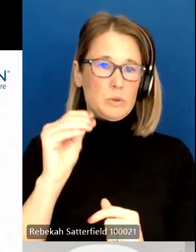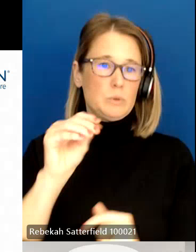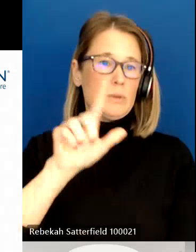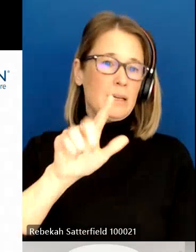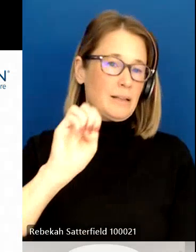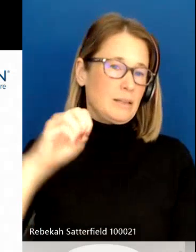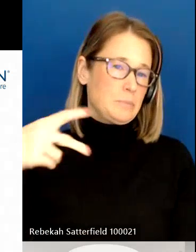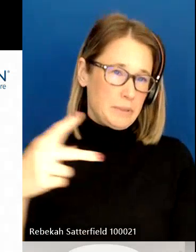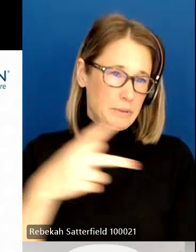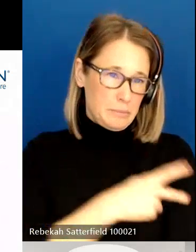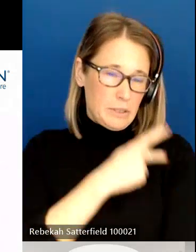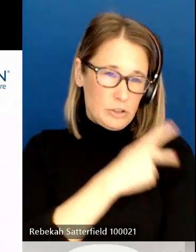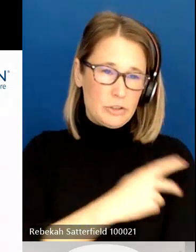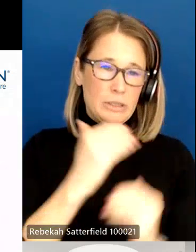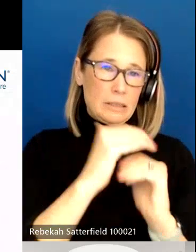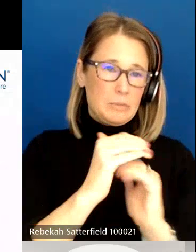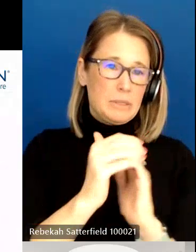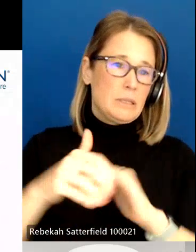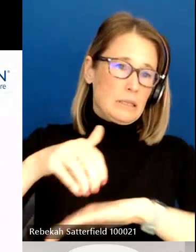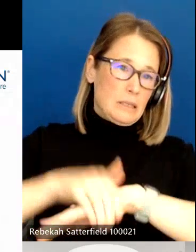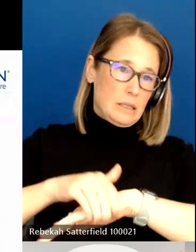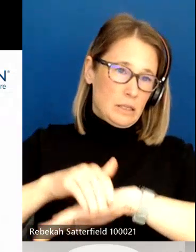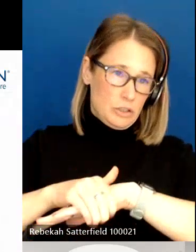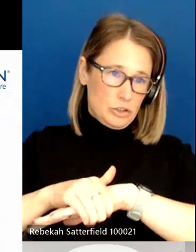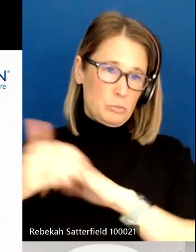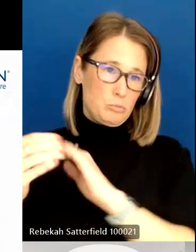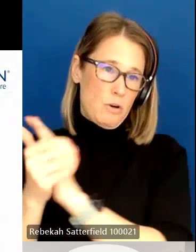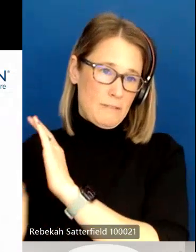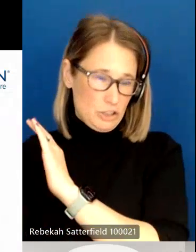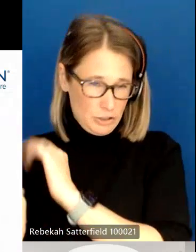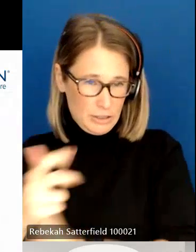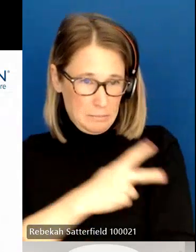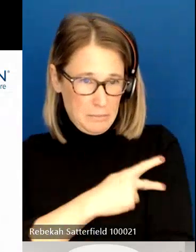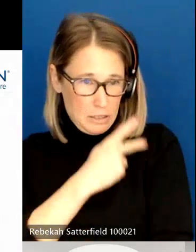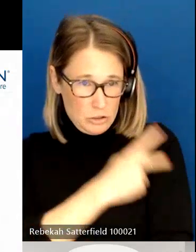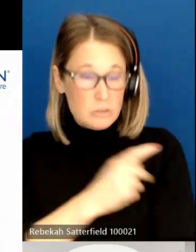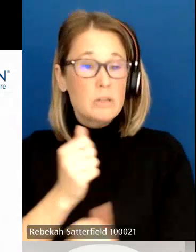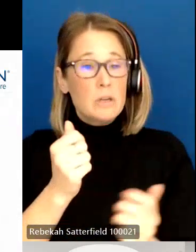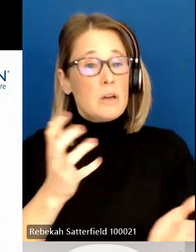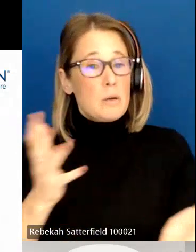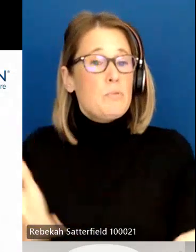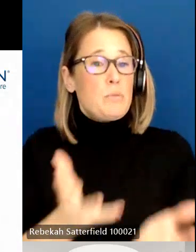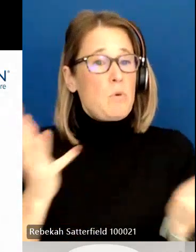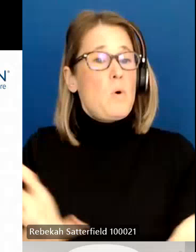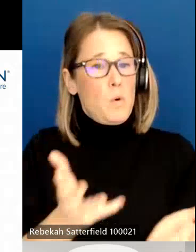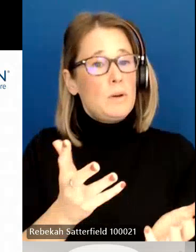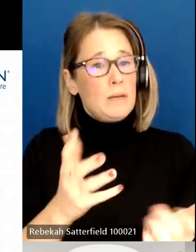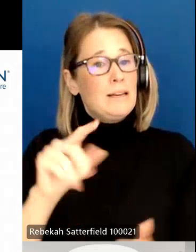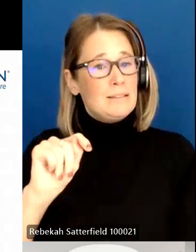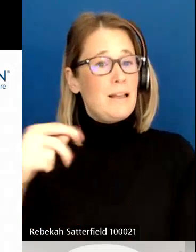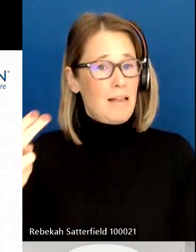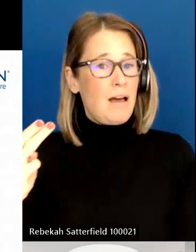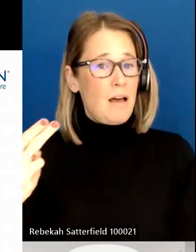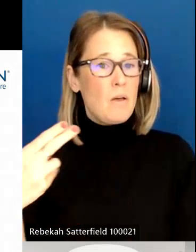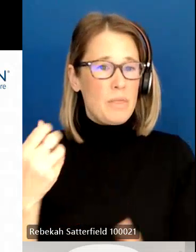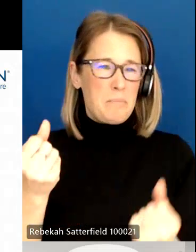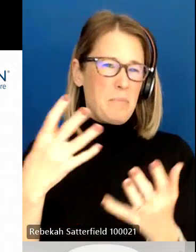patients and so promoting tella health I'm sure many of you have seen this um promote